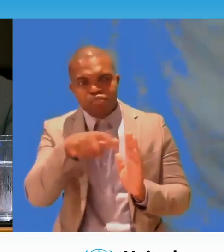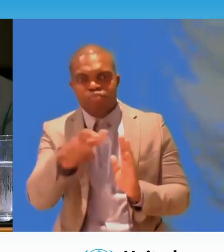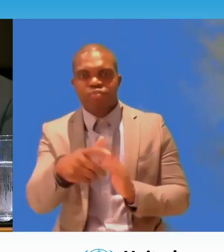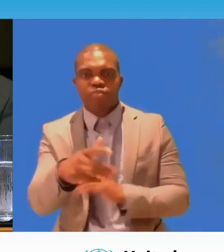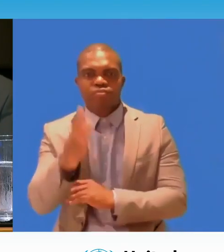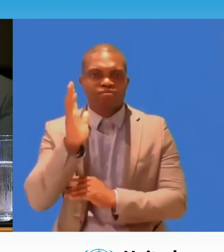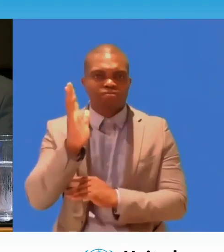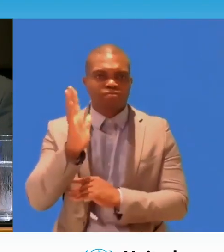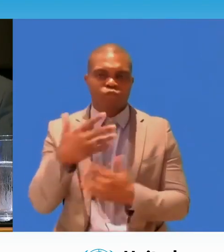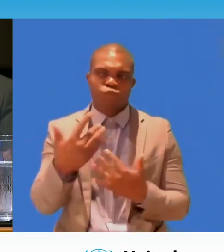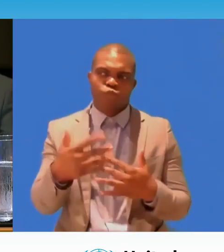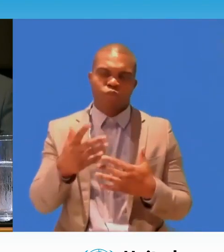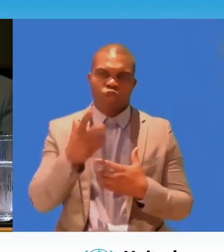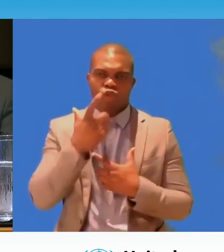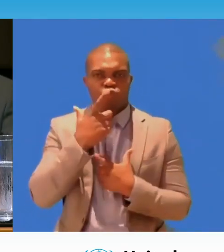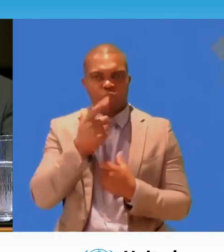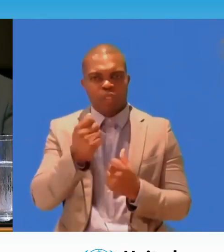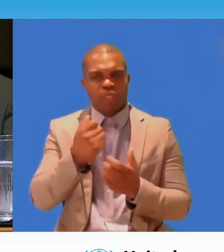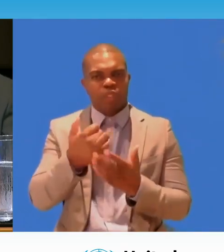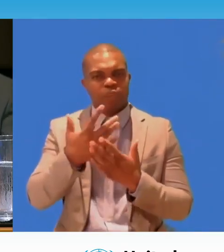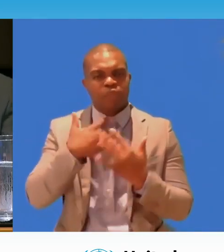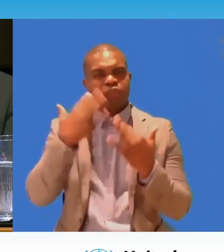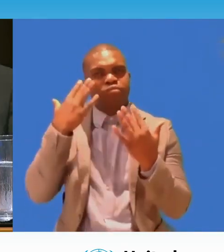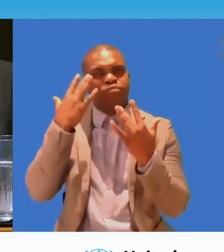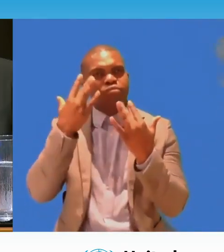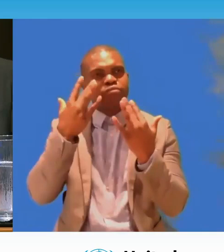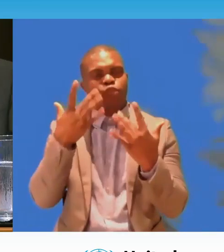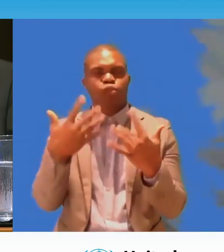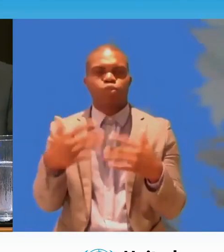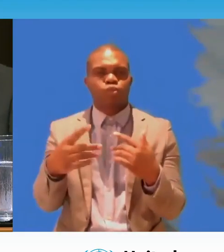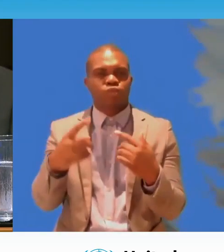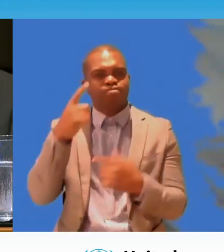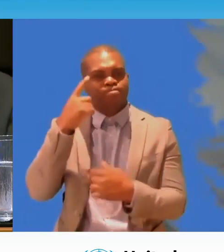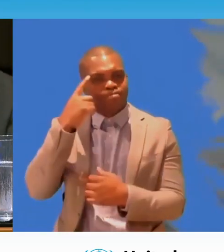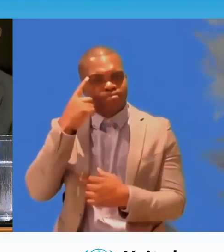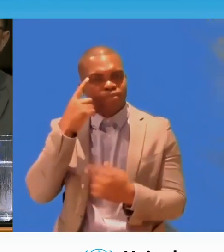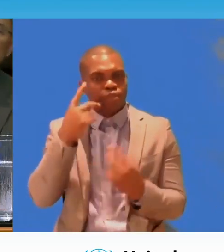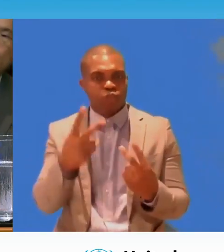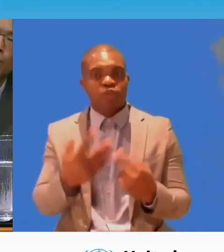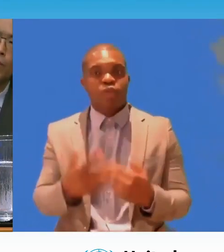ladies and gentlemen let us now move on to the second segment of the interactive